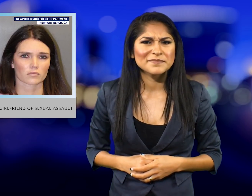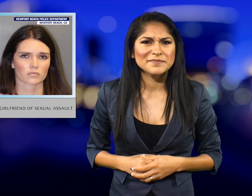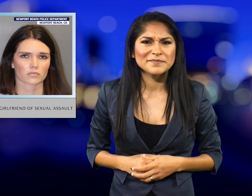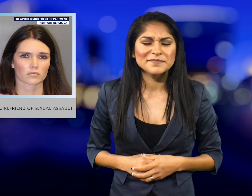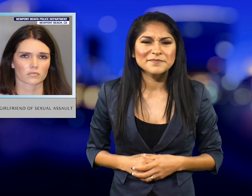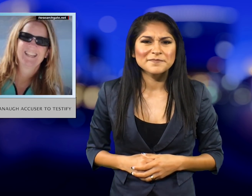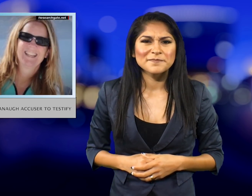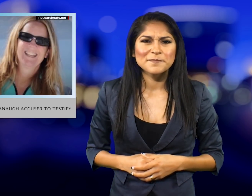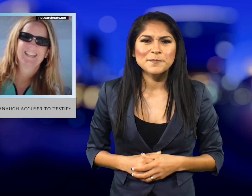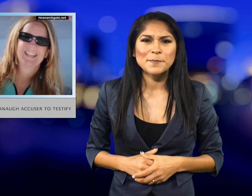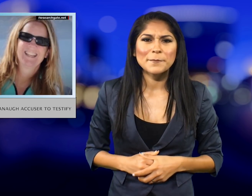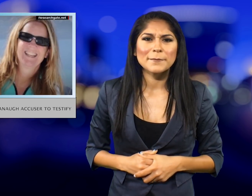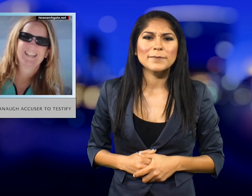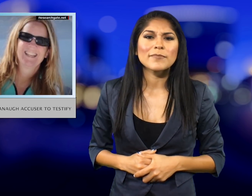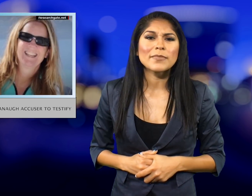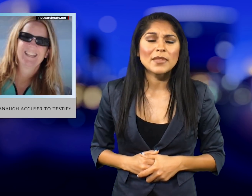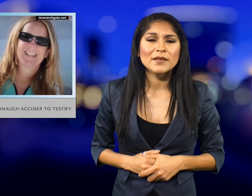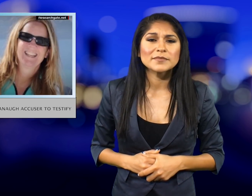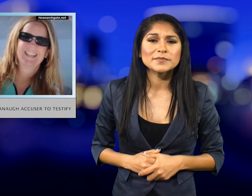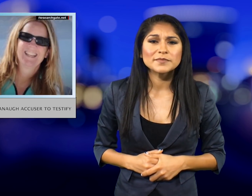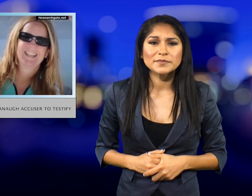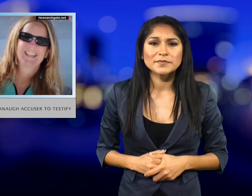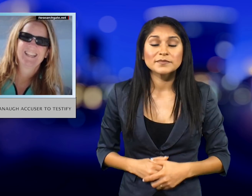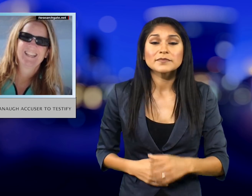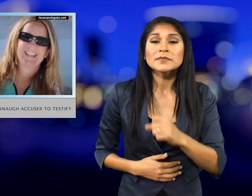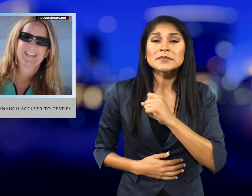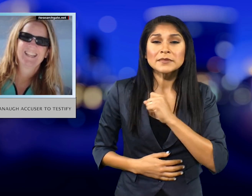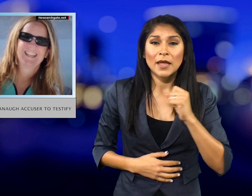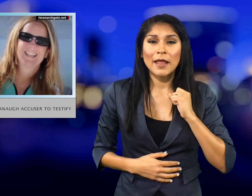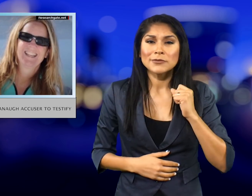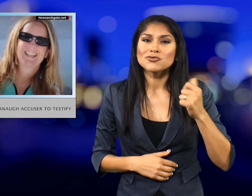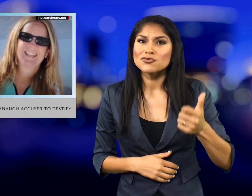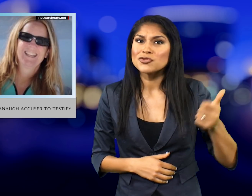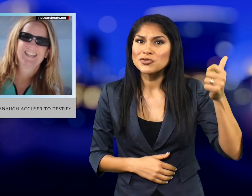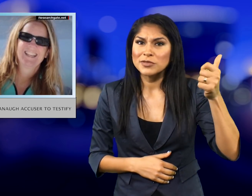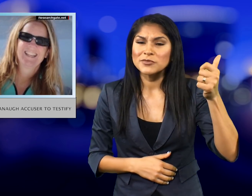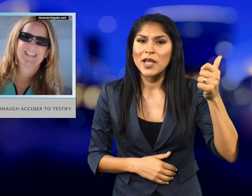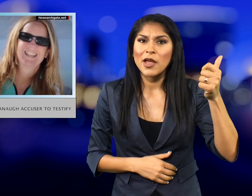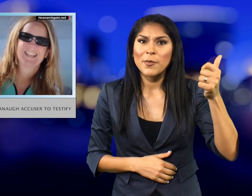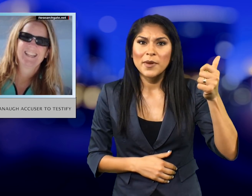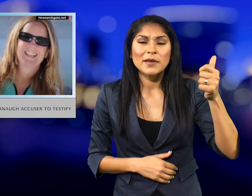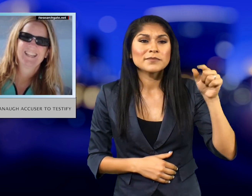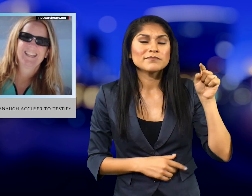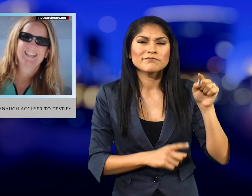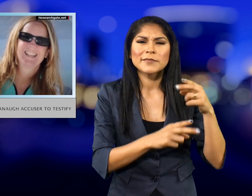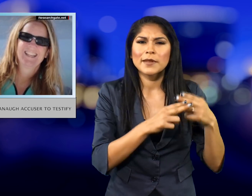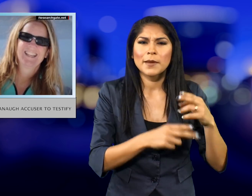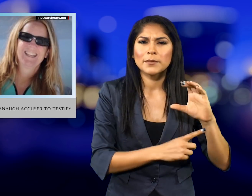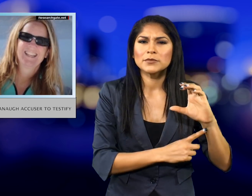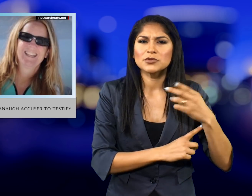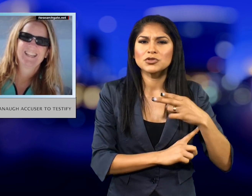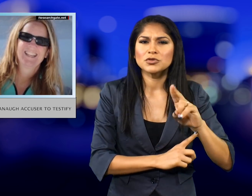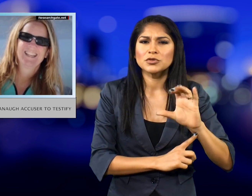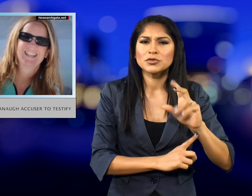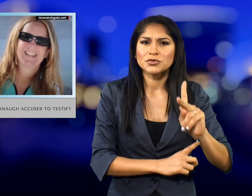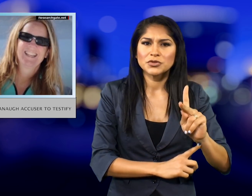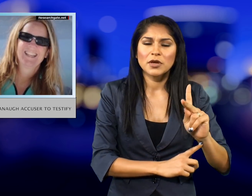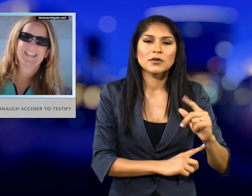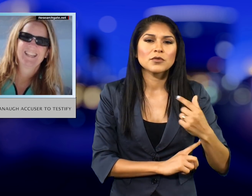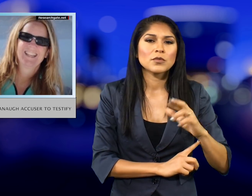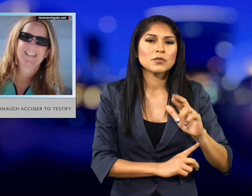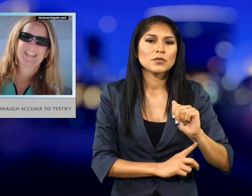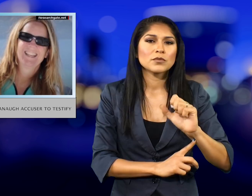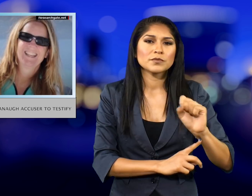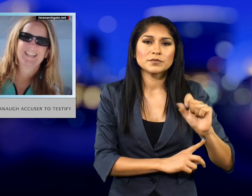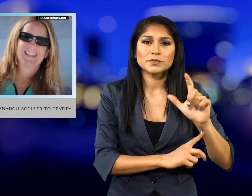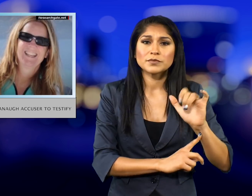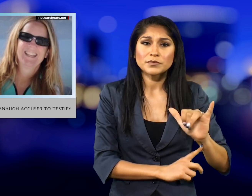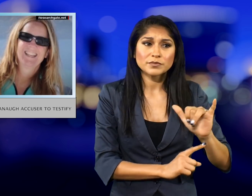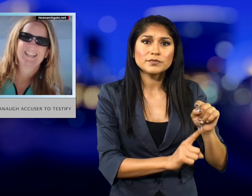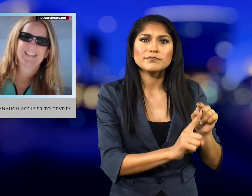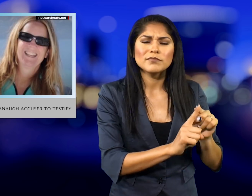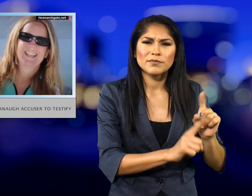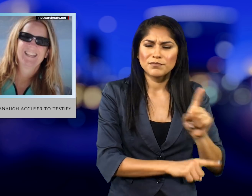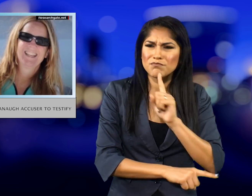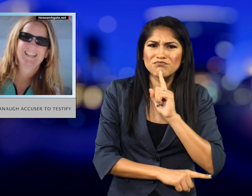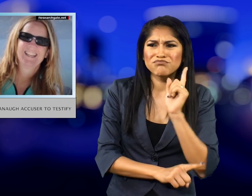Senate Judiciary Chairman Chuck Grassley has set a deadline of 10 AM Friday for Christine